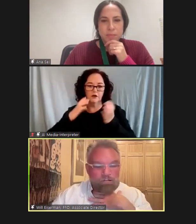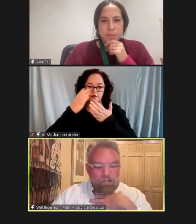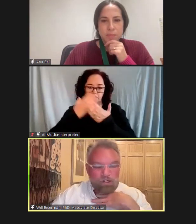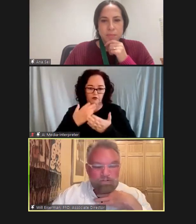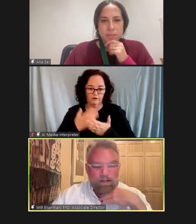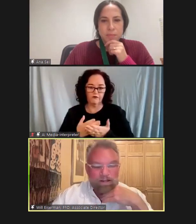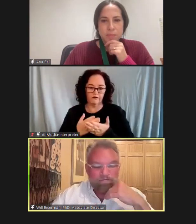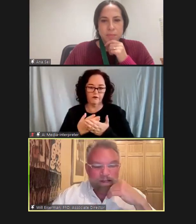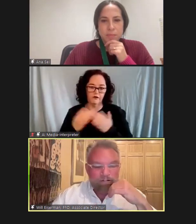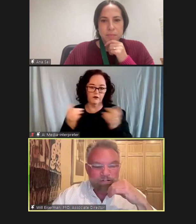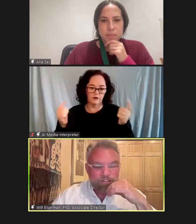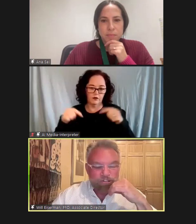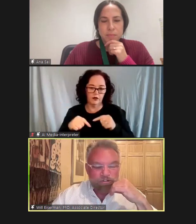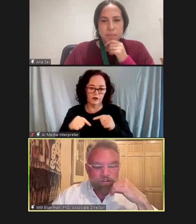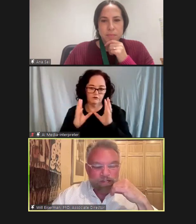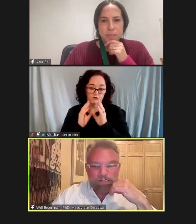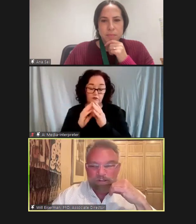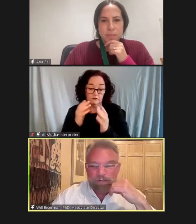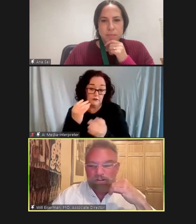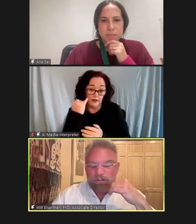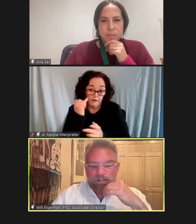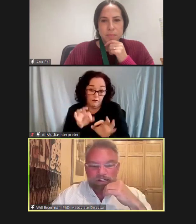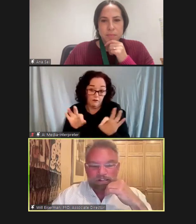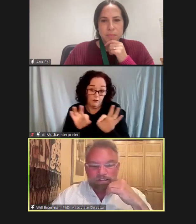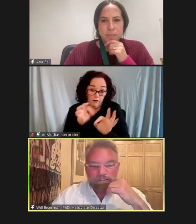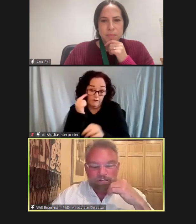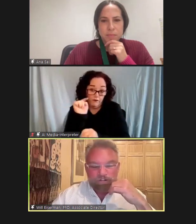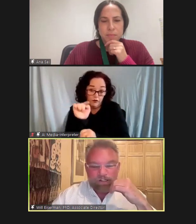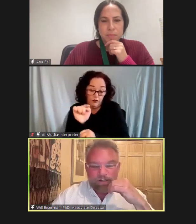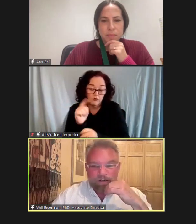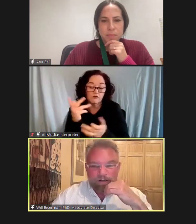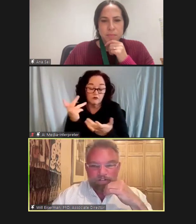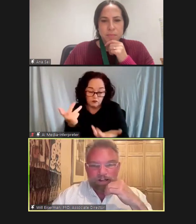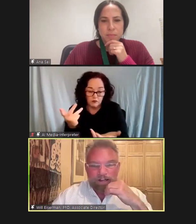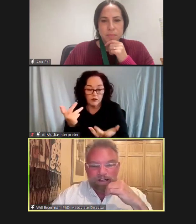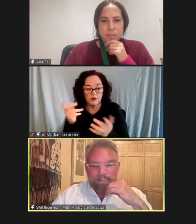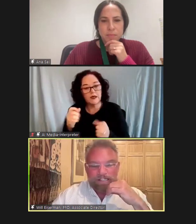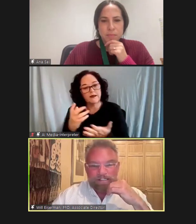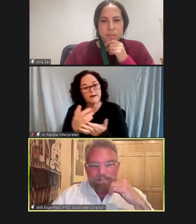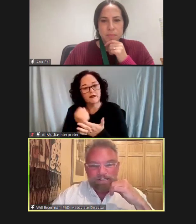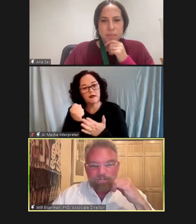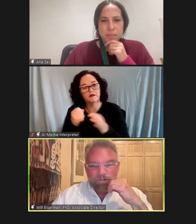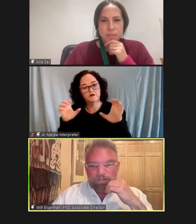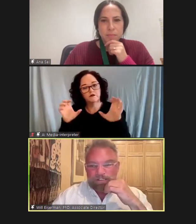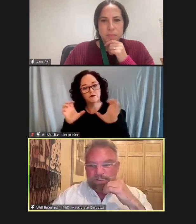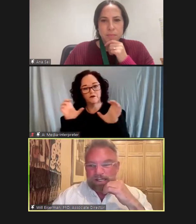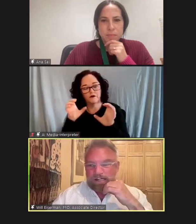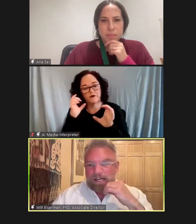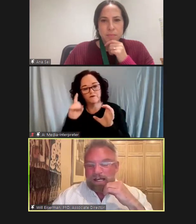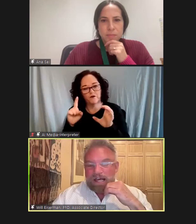if that matters to you that's how you can get a certificate of attendance for